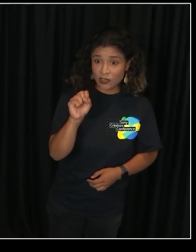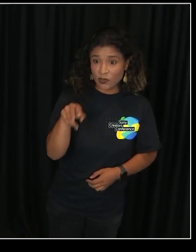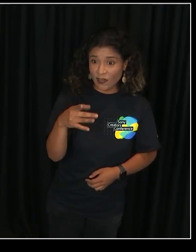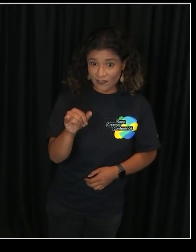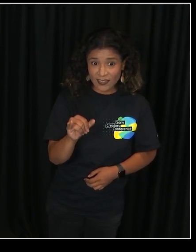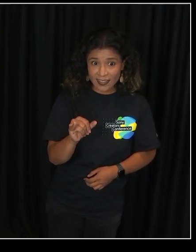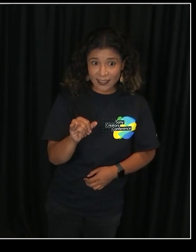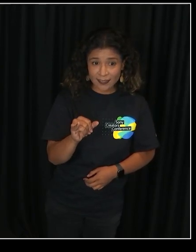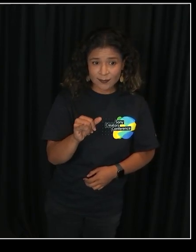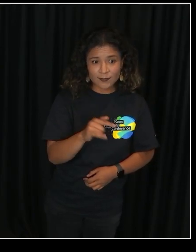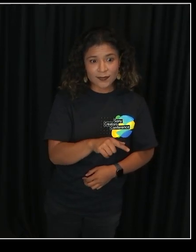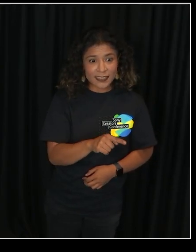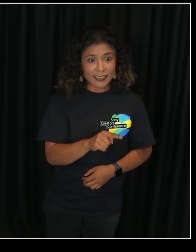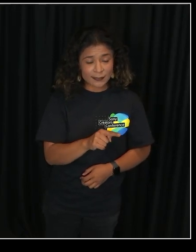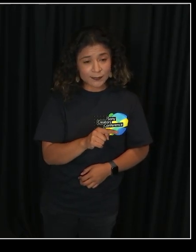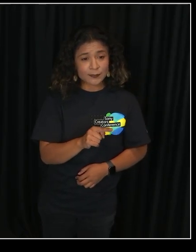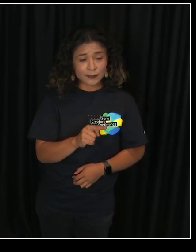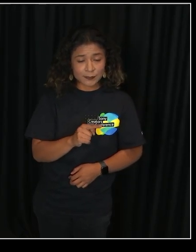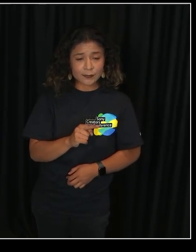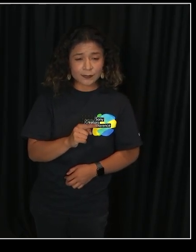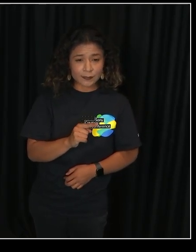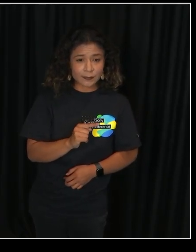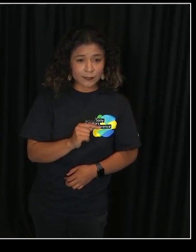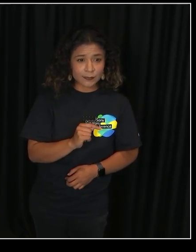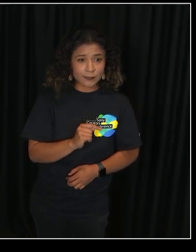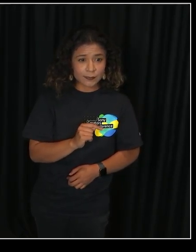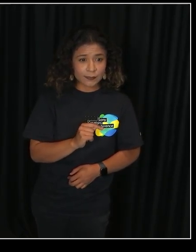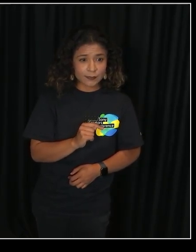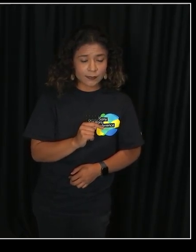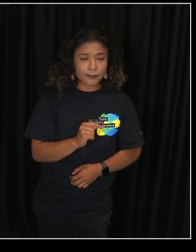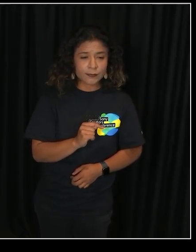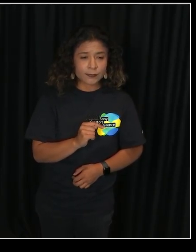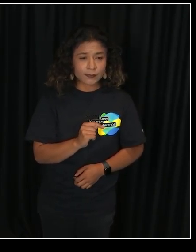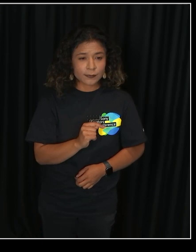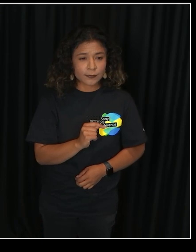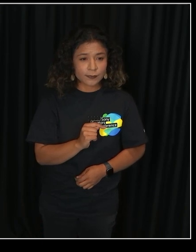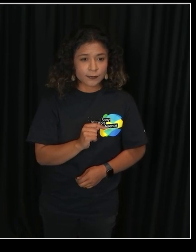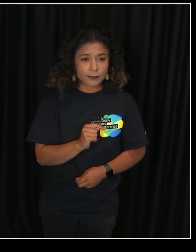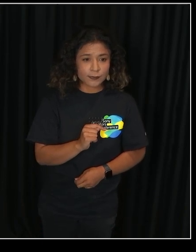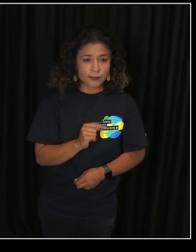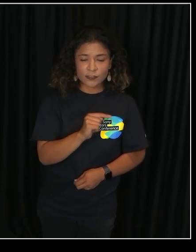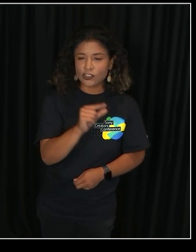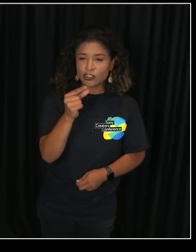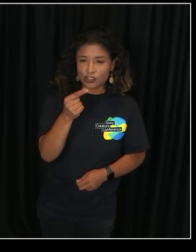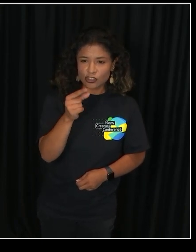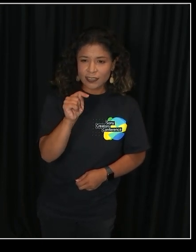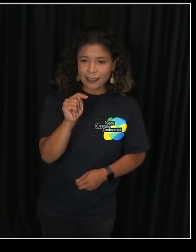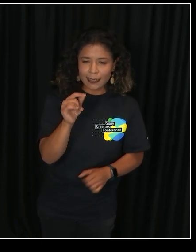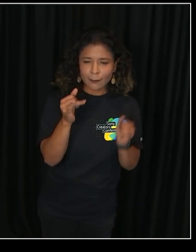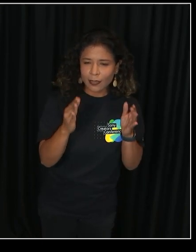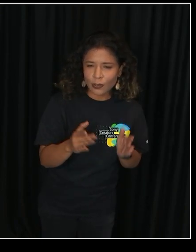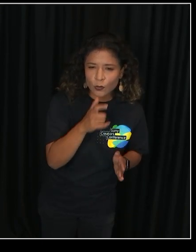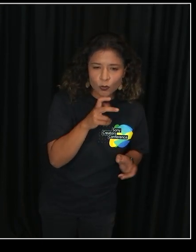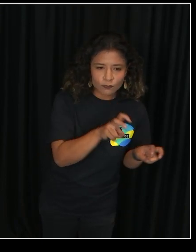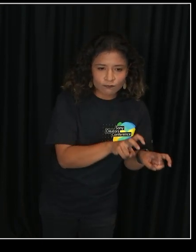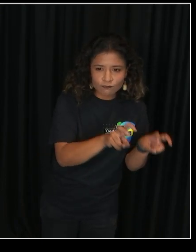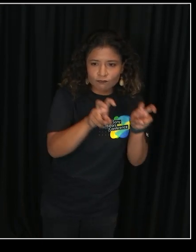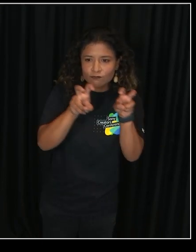Like Jan Mardenborough, he's a GT player who's made the transition to real race cars,